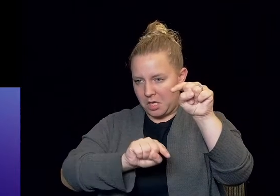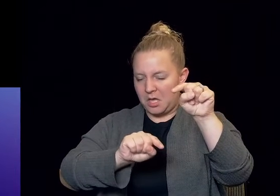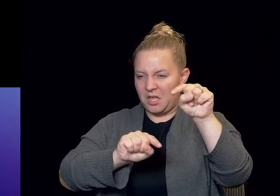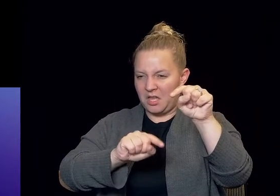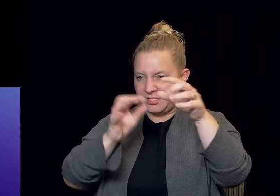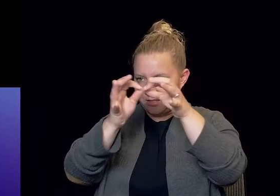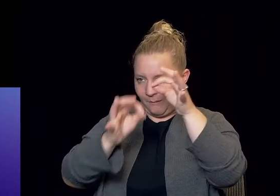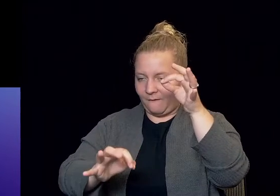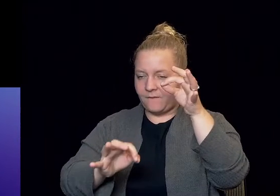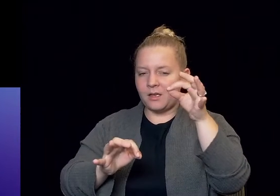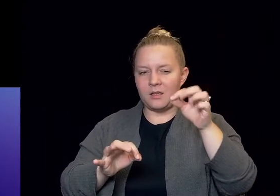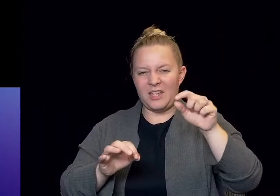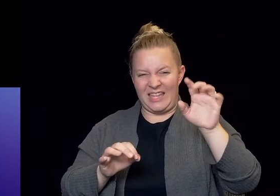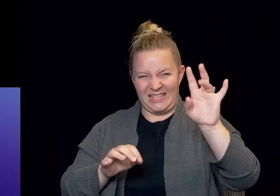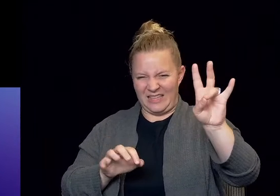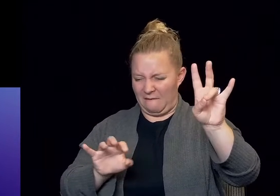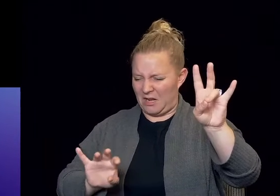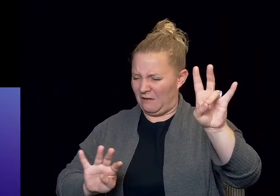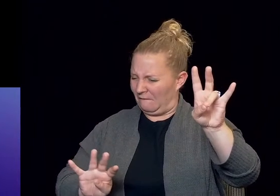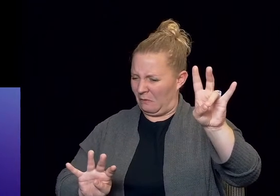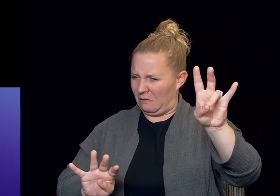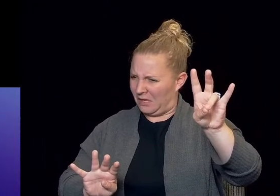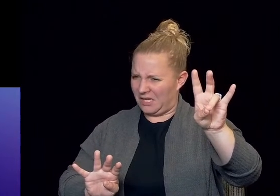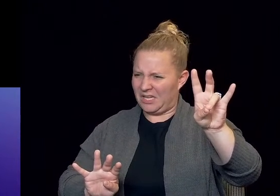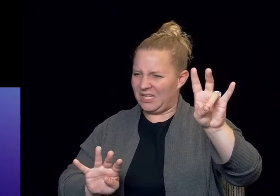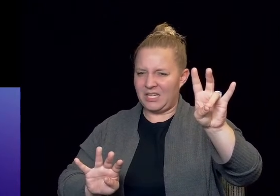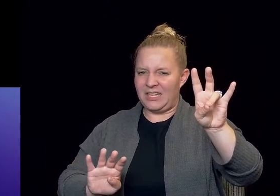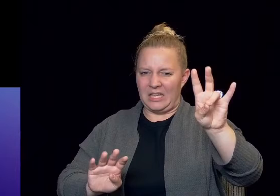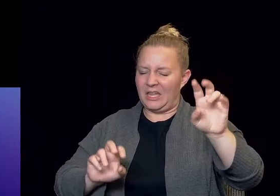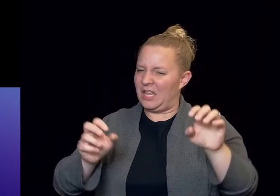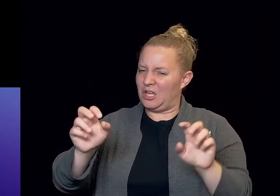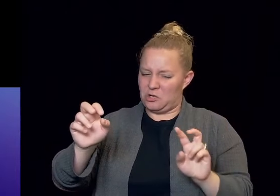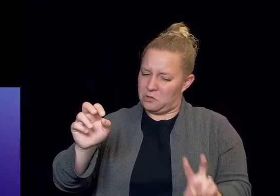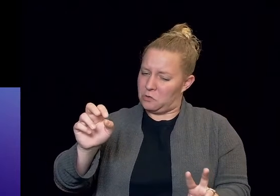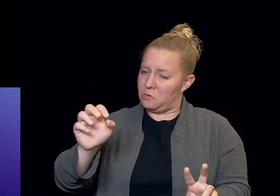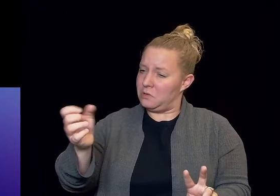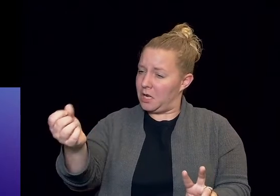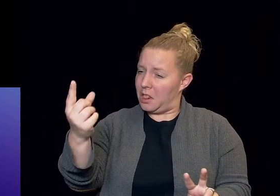that go into both 7 and 4. And same thing with 2 and 11. There are no factors that I